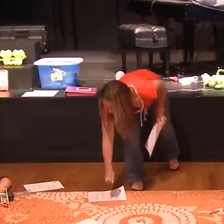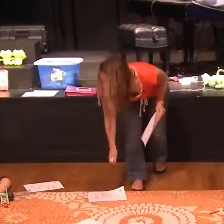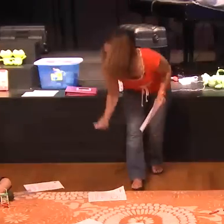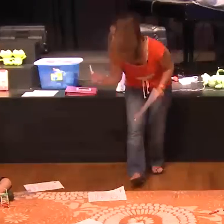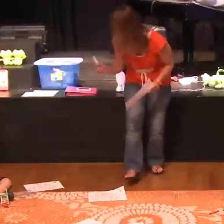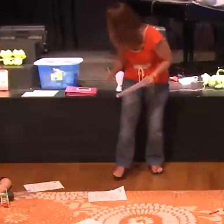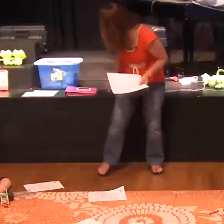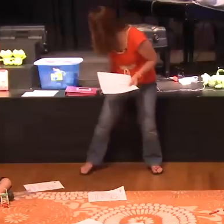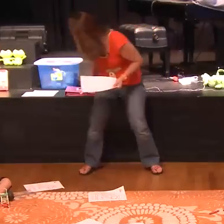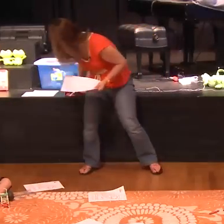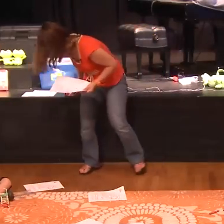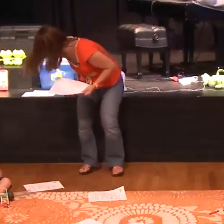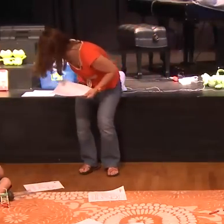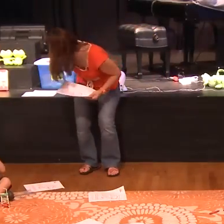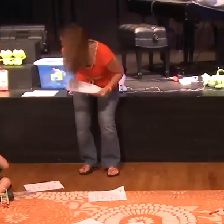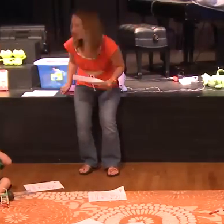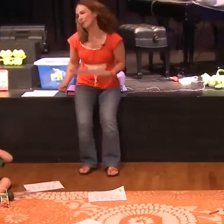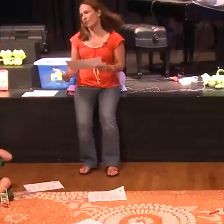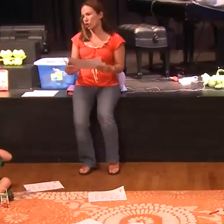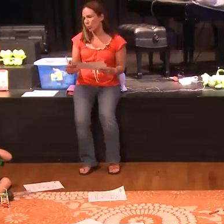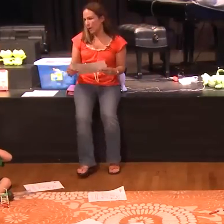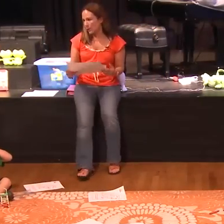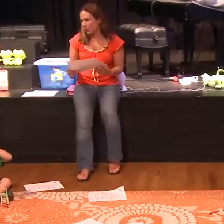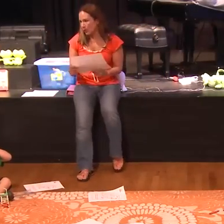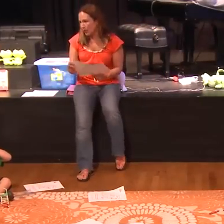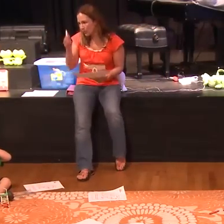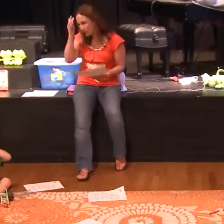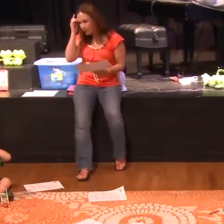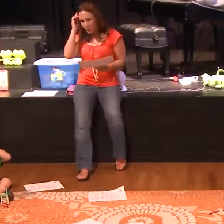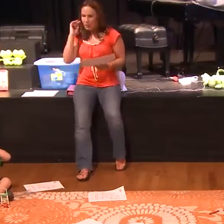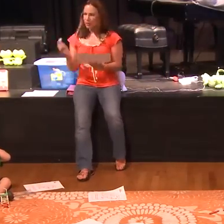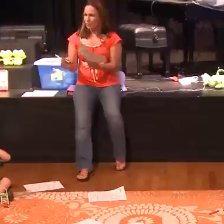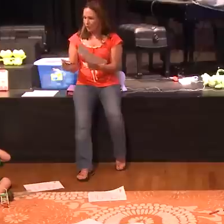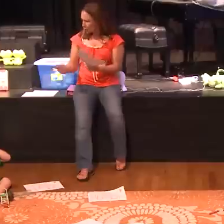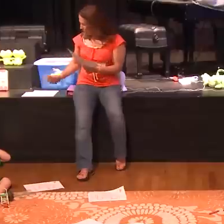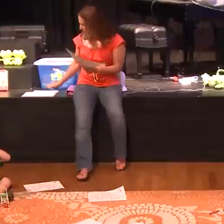Okay so, Lana, how about you guys? Do you want a Hopkins or digital or a --?